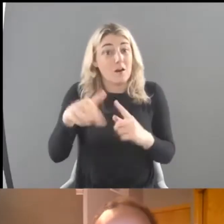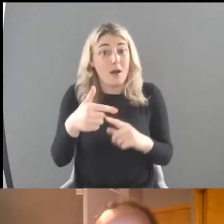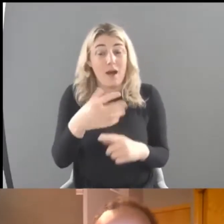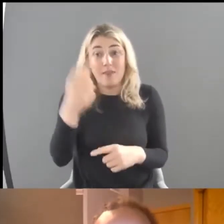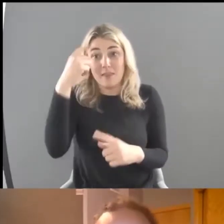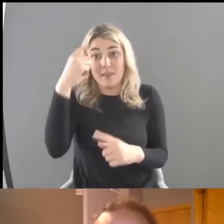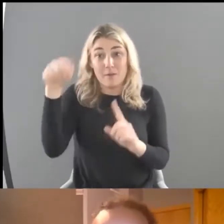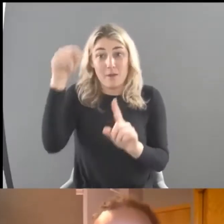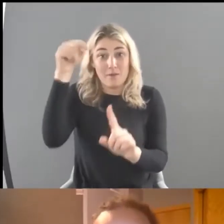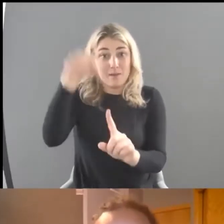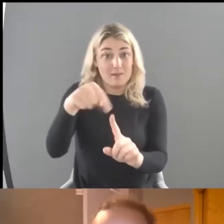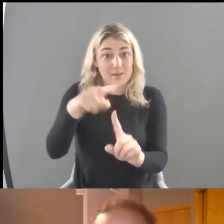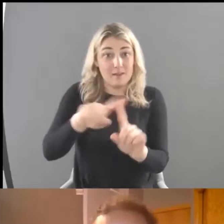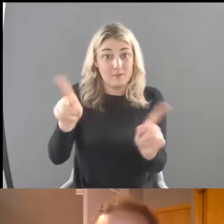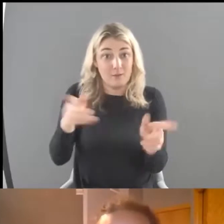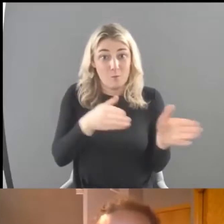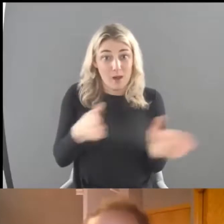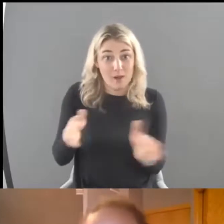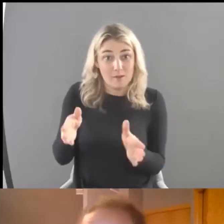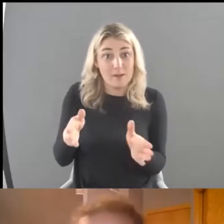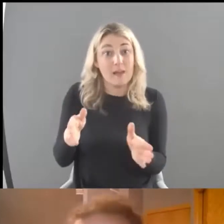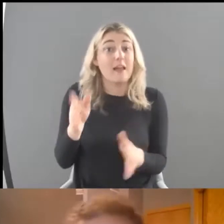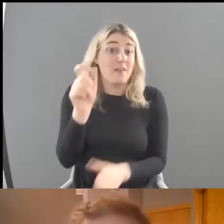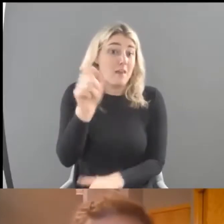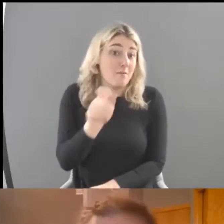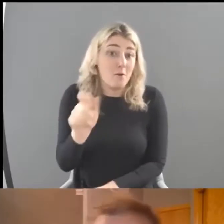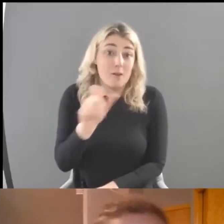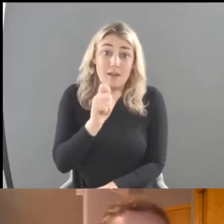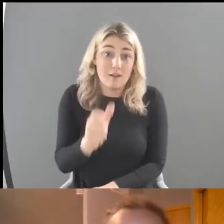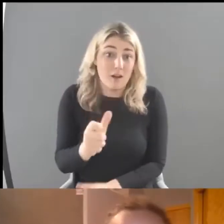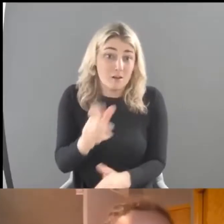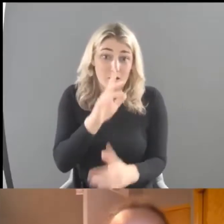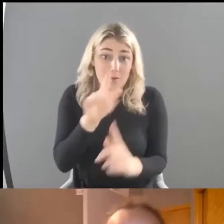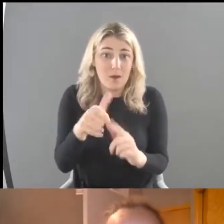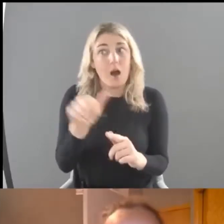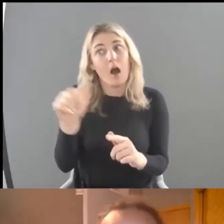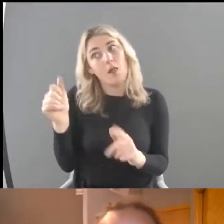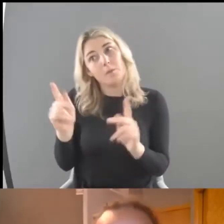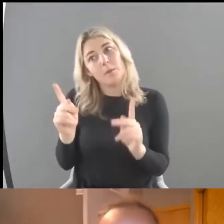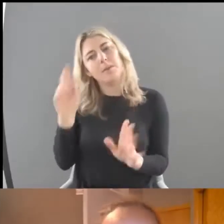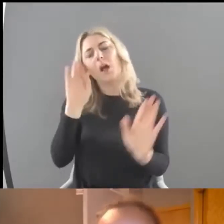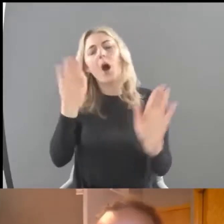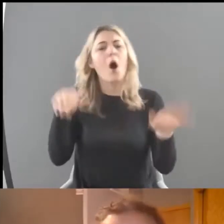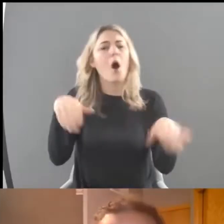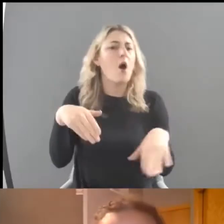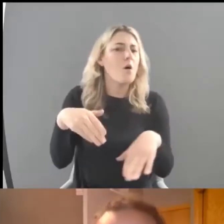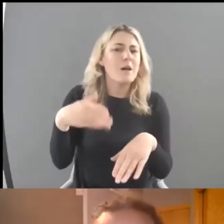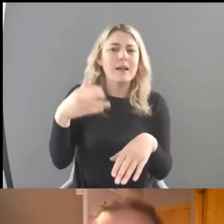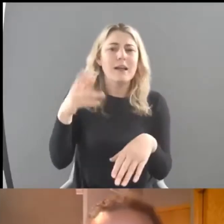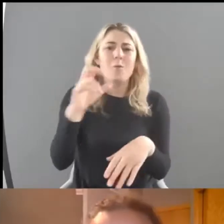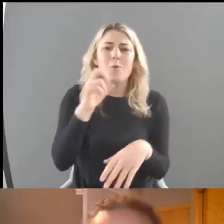and therefore, let's not talk about it. Well, on the other end, there are folks that think we're post-racial, we're all people, let's not talk about race.